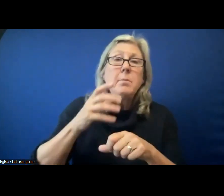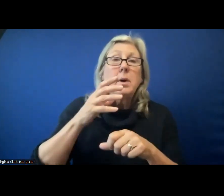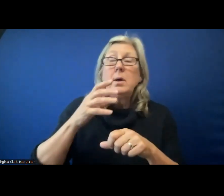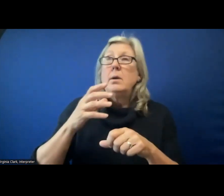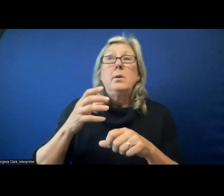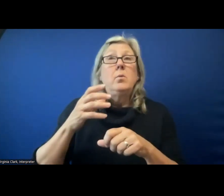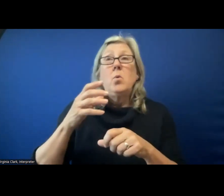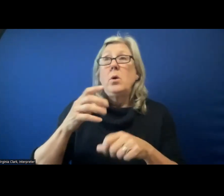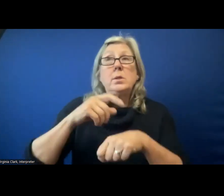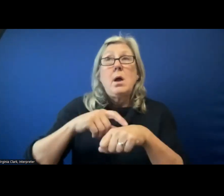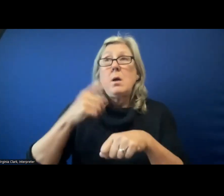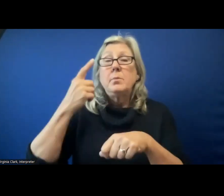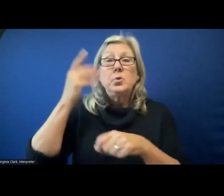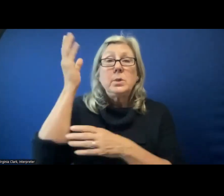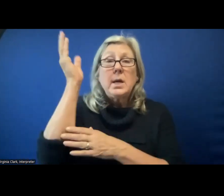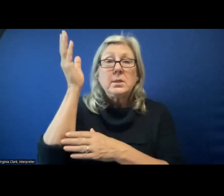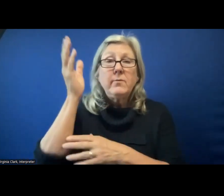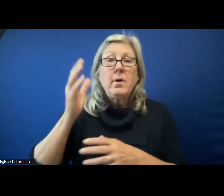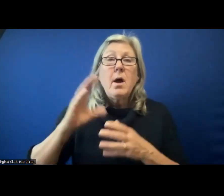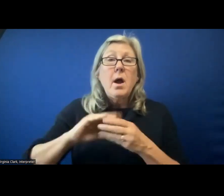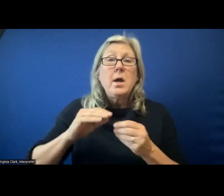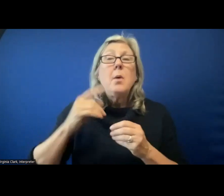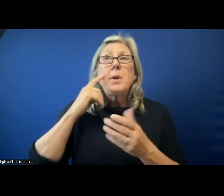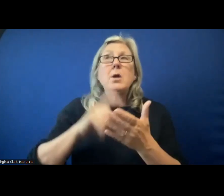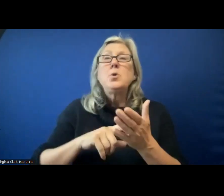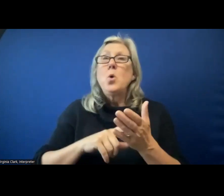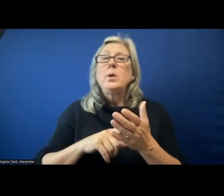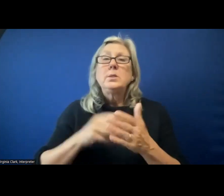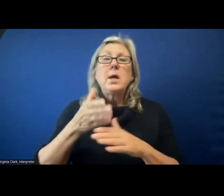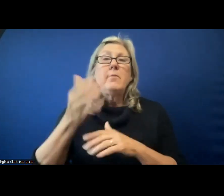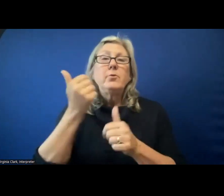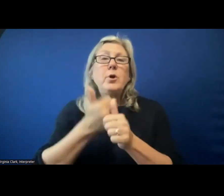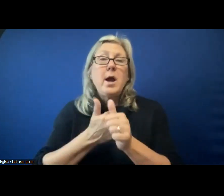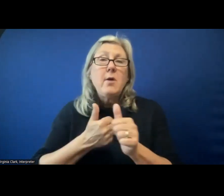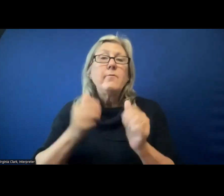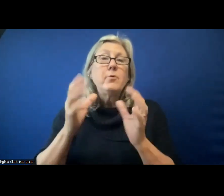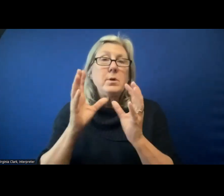But I noticed that after every hearing, lobbyists, in particular, Jill Olson would go up to her